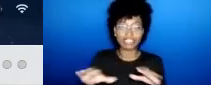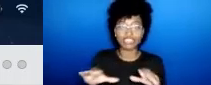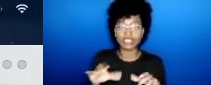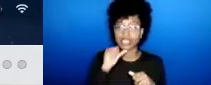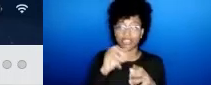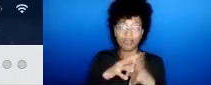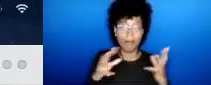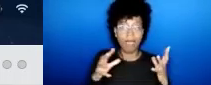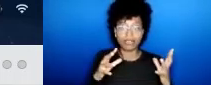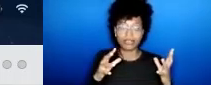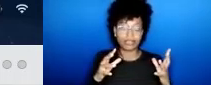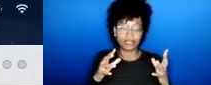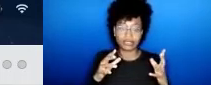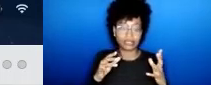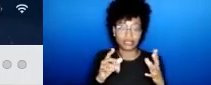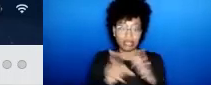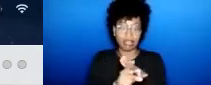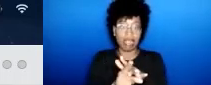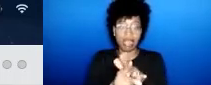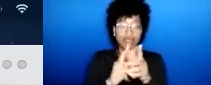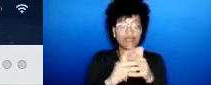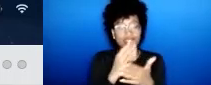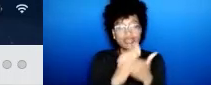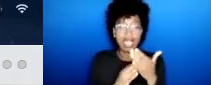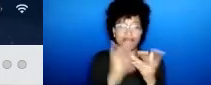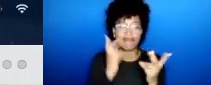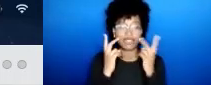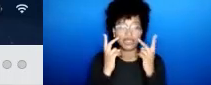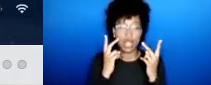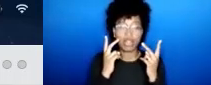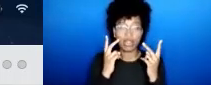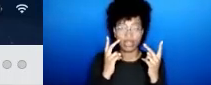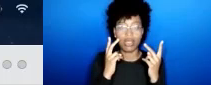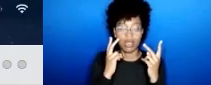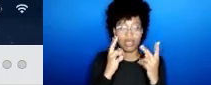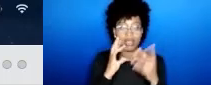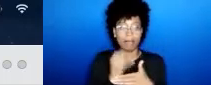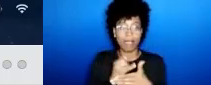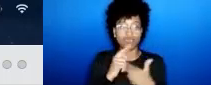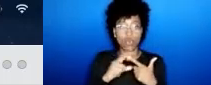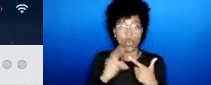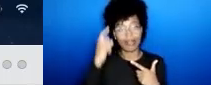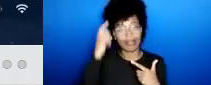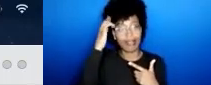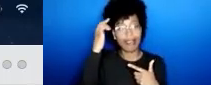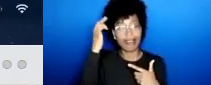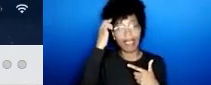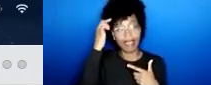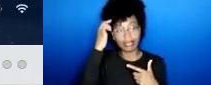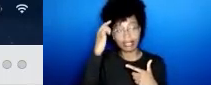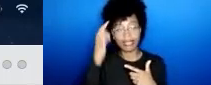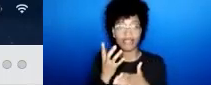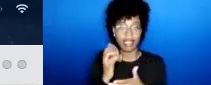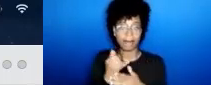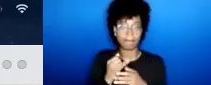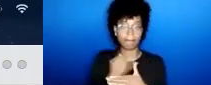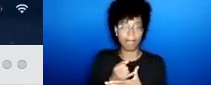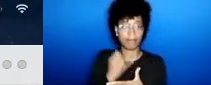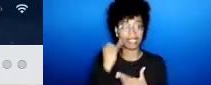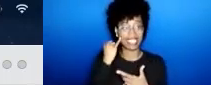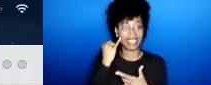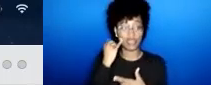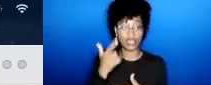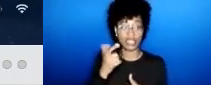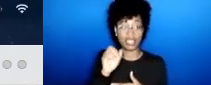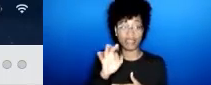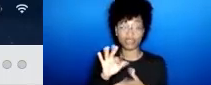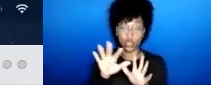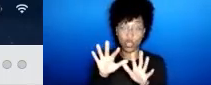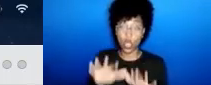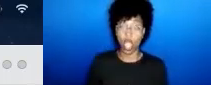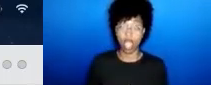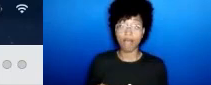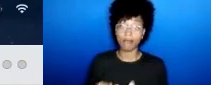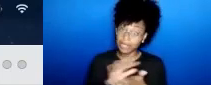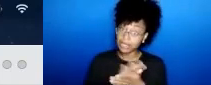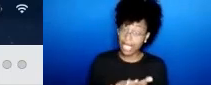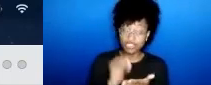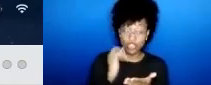07:02:29 That can be problematic for those with visual impairments. But just click on